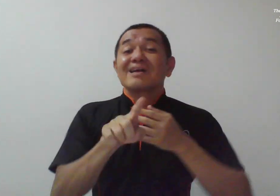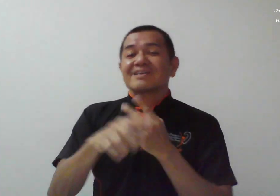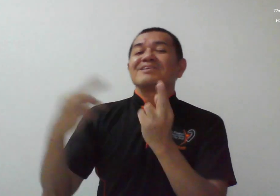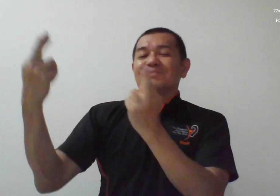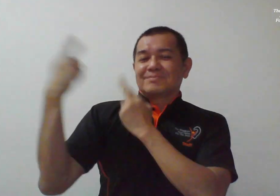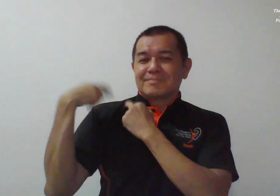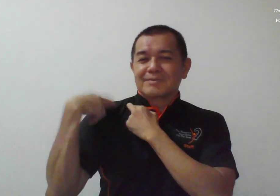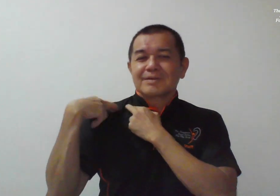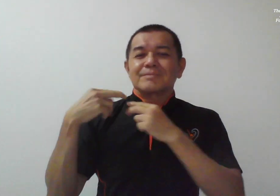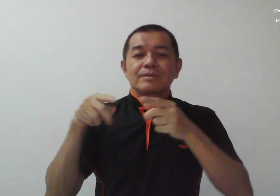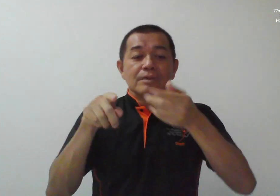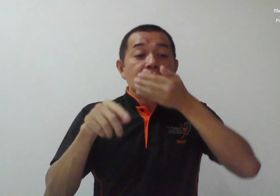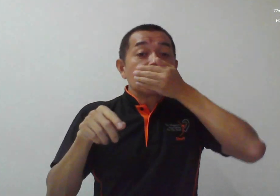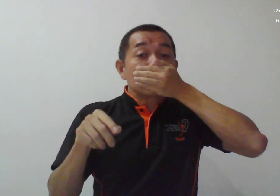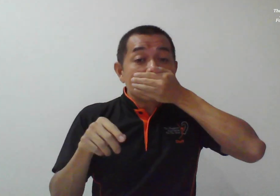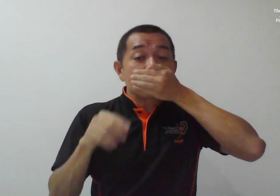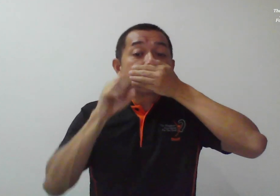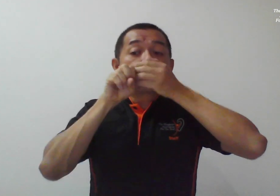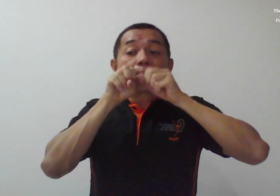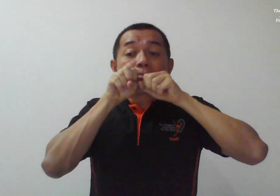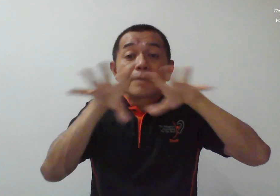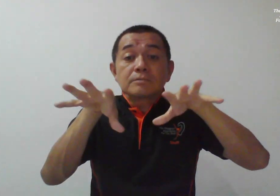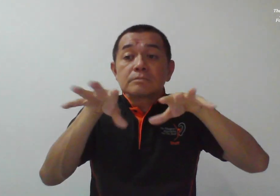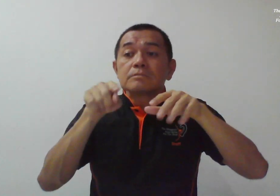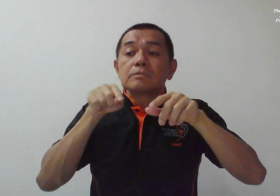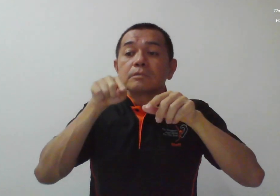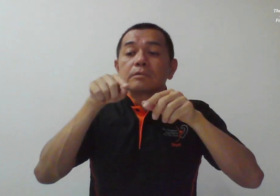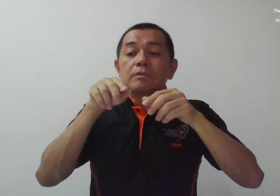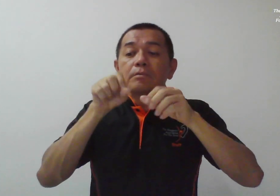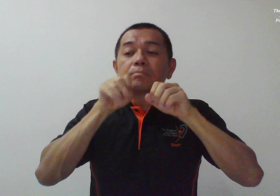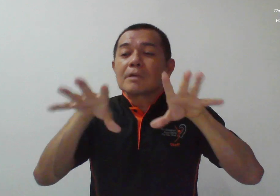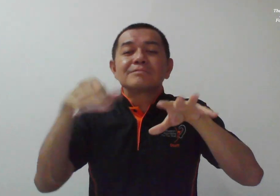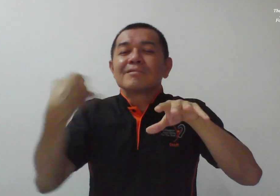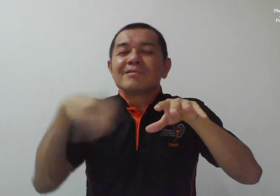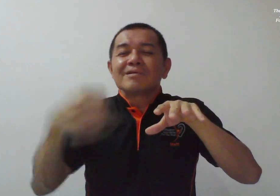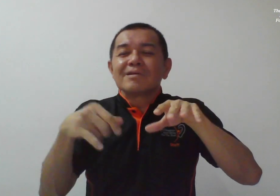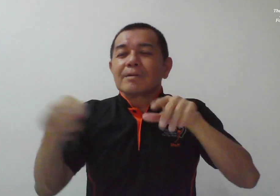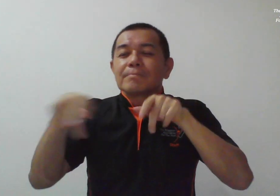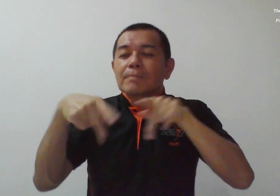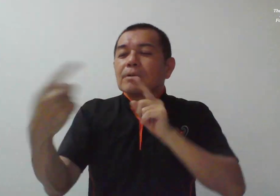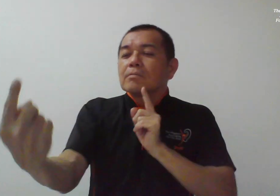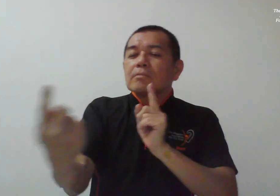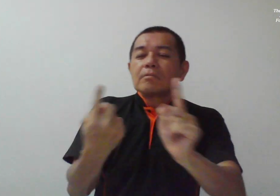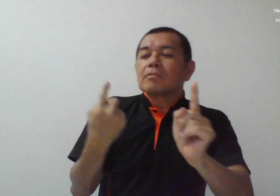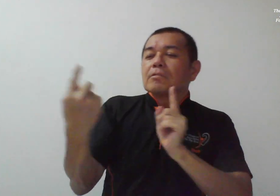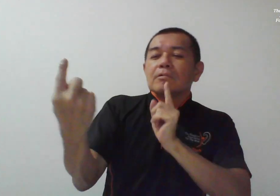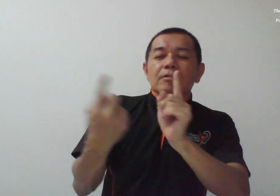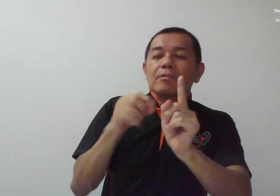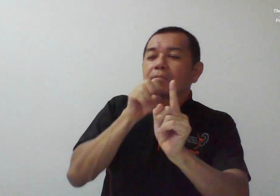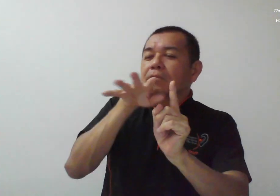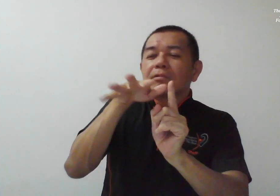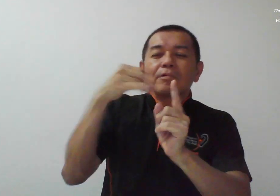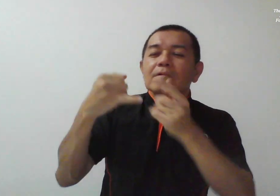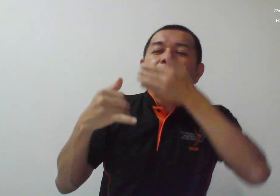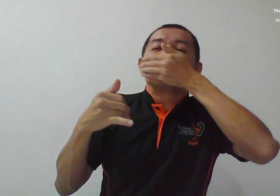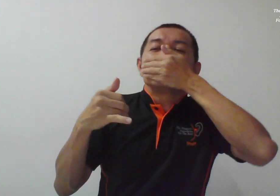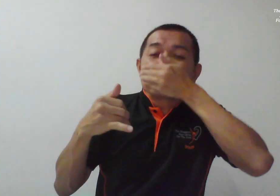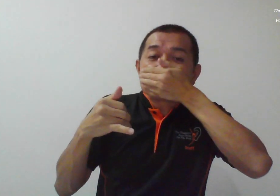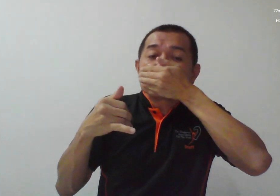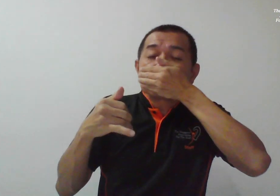It is also a step in being responsible so we don't unintentionally spread our germs to the people we come across.